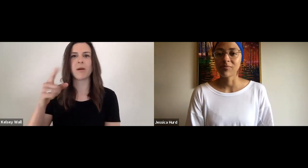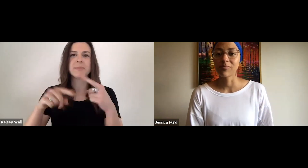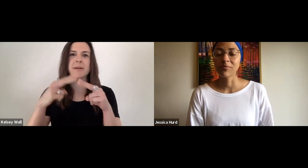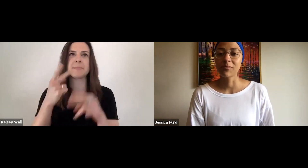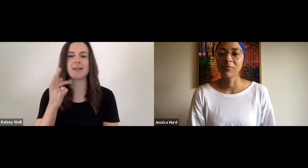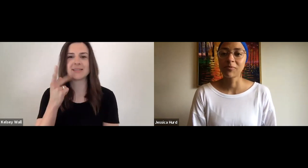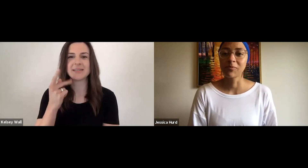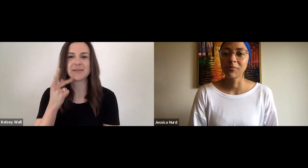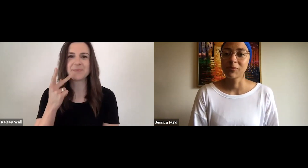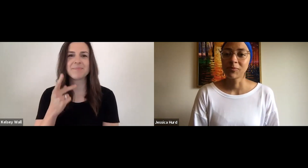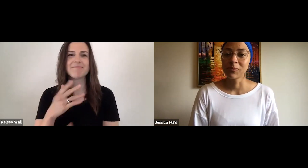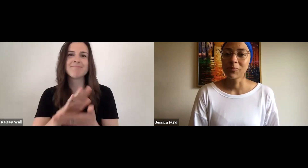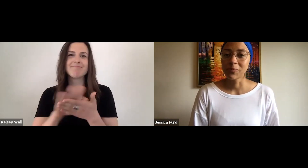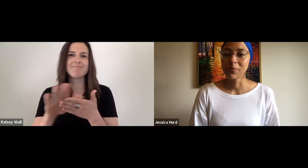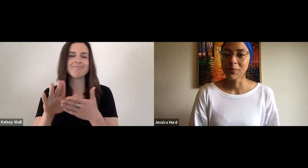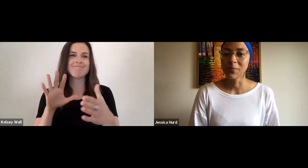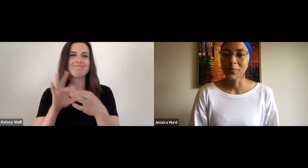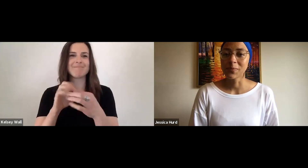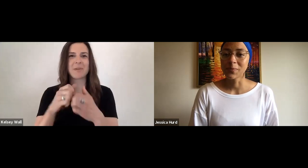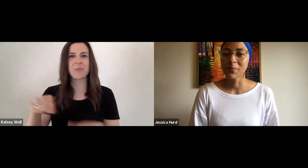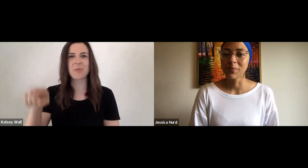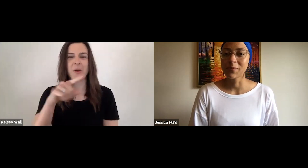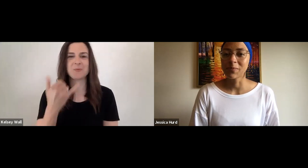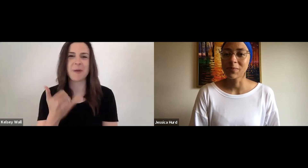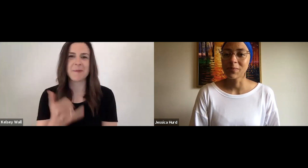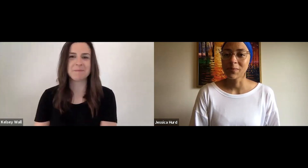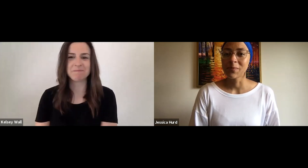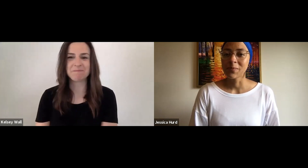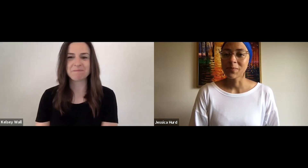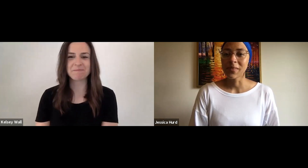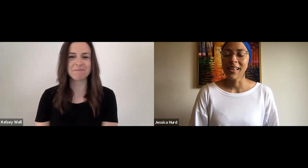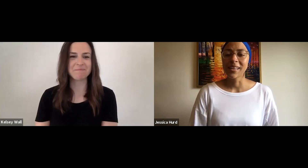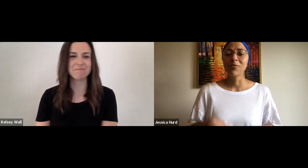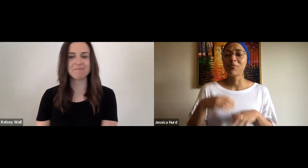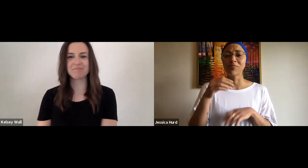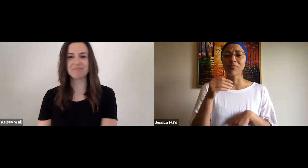and my name is a "K" on the chin for "Kelsey." It's so nice to be here with you today.